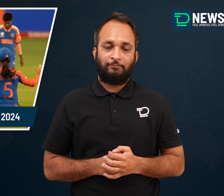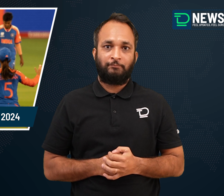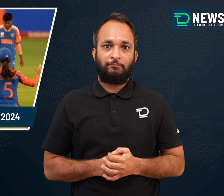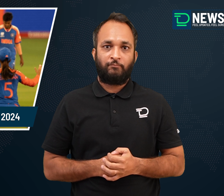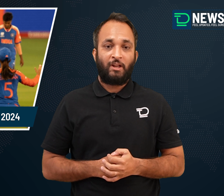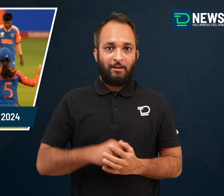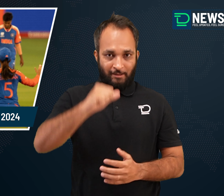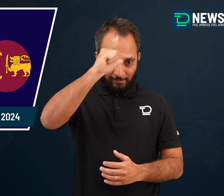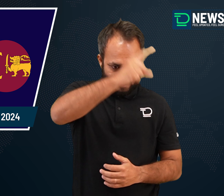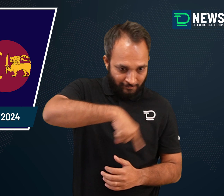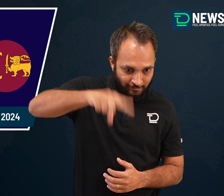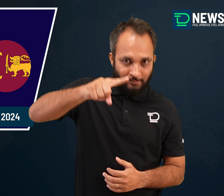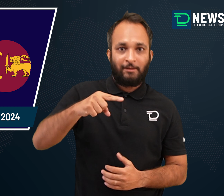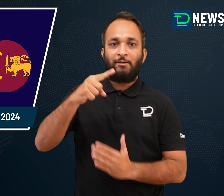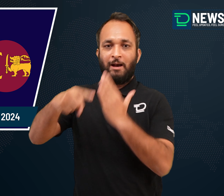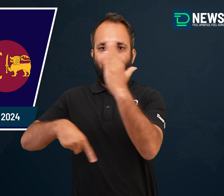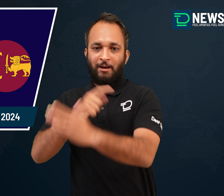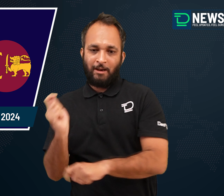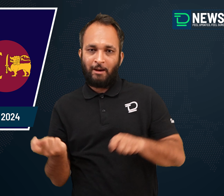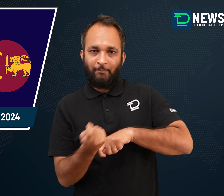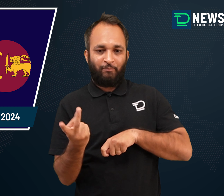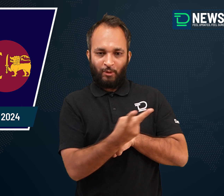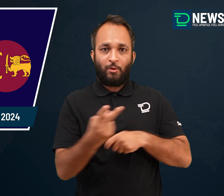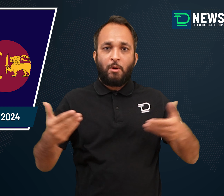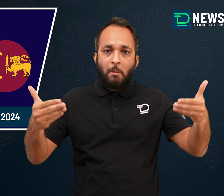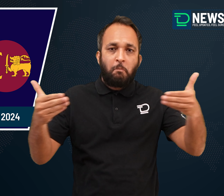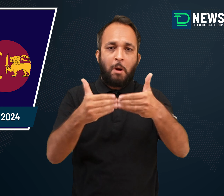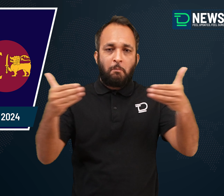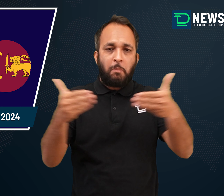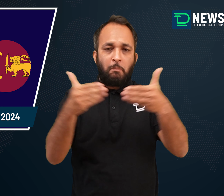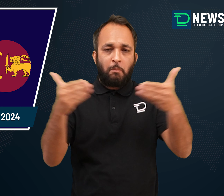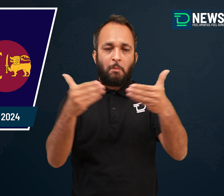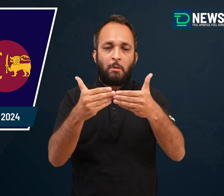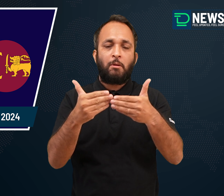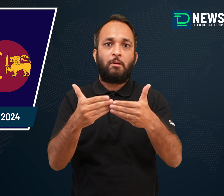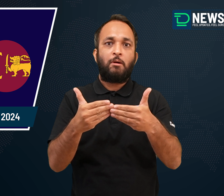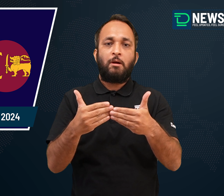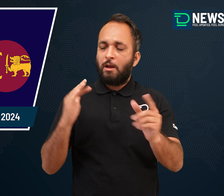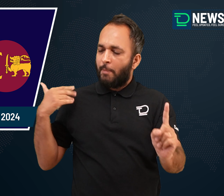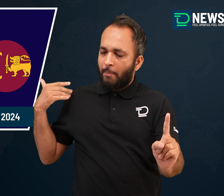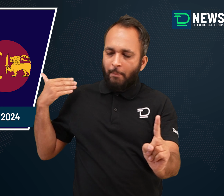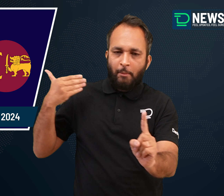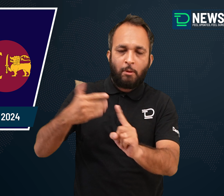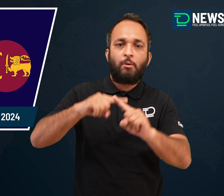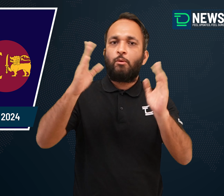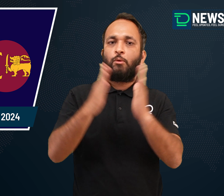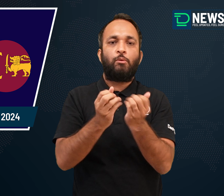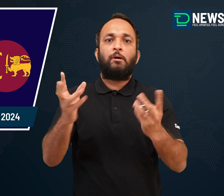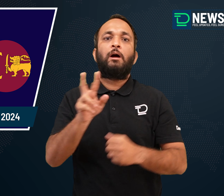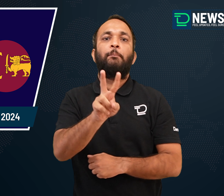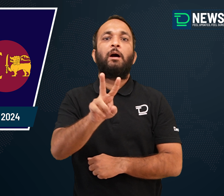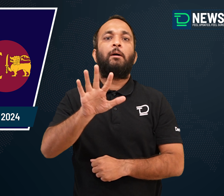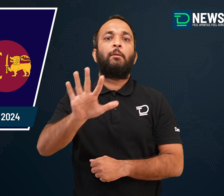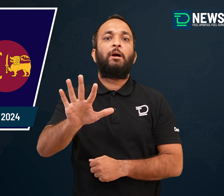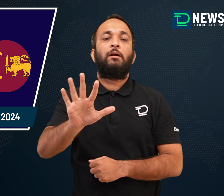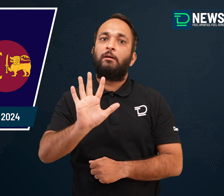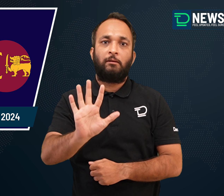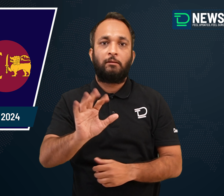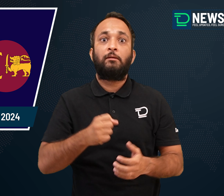Before, we played with Sri Lanka 25 times so far.